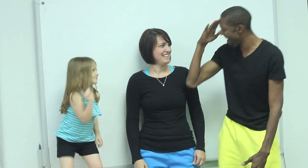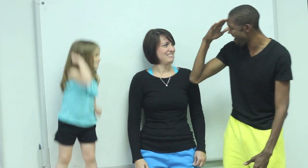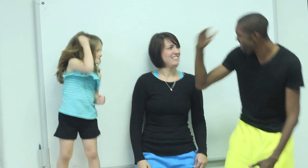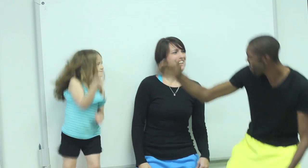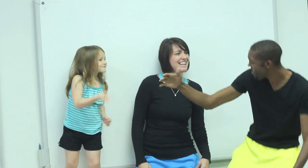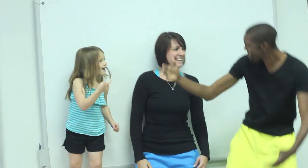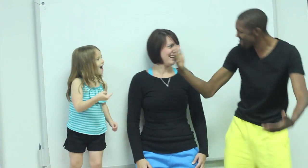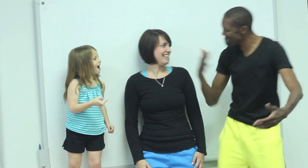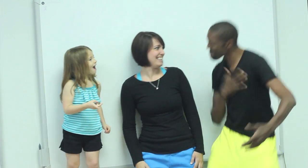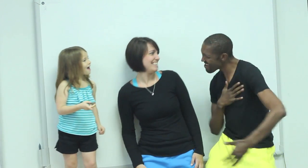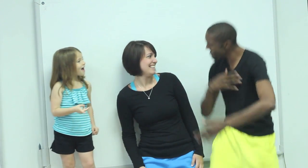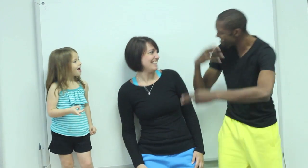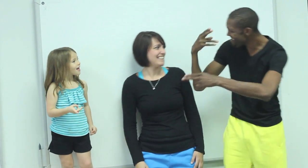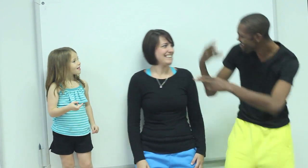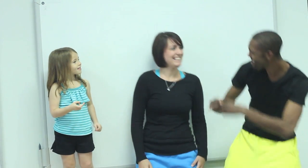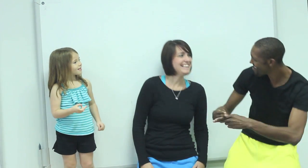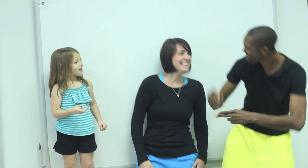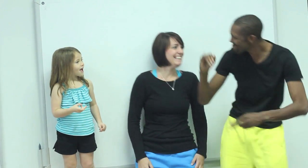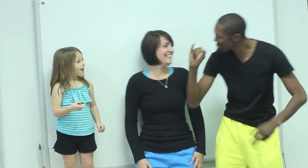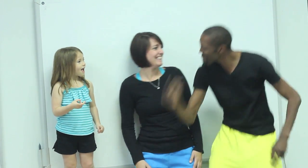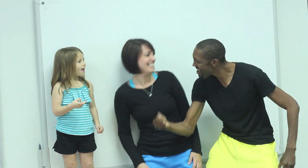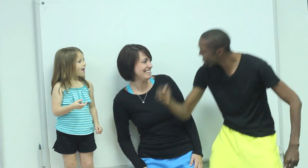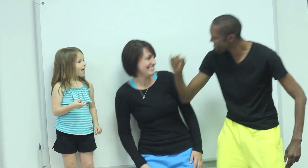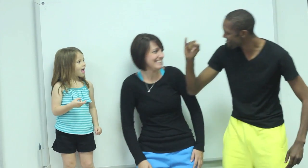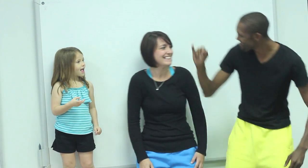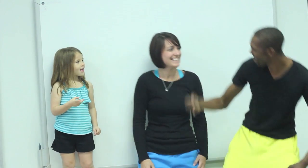Hey! My name is Jesse Jones.